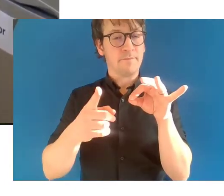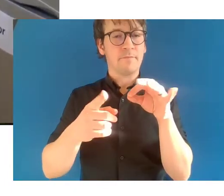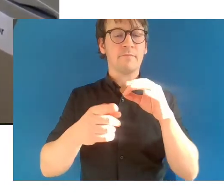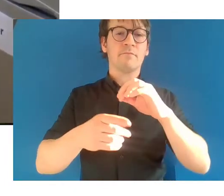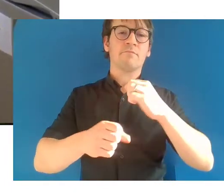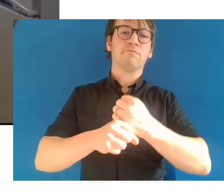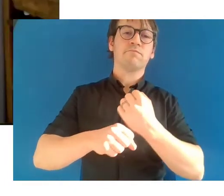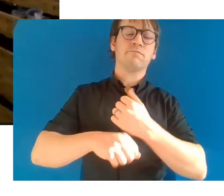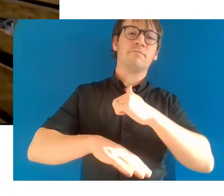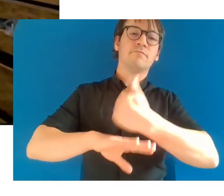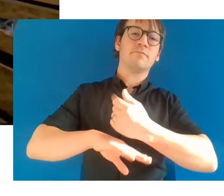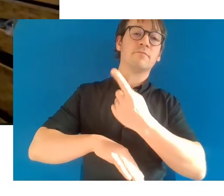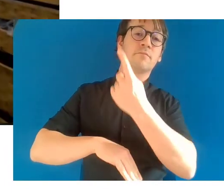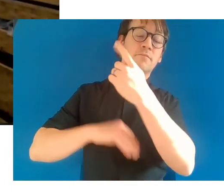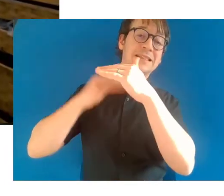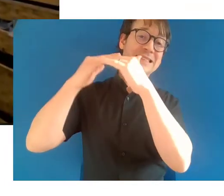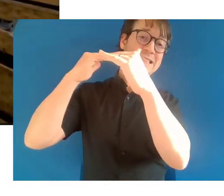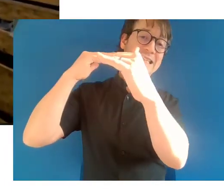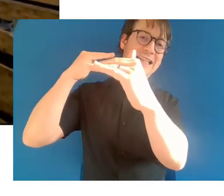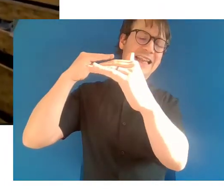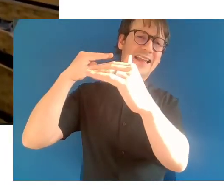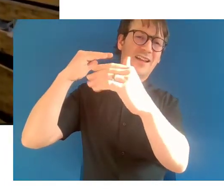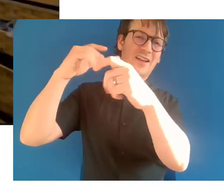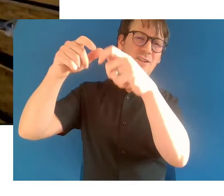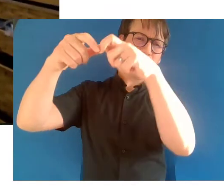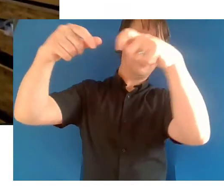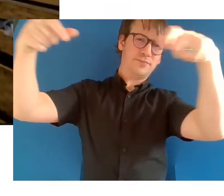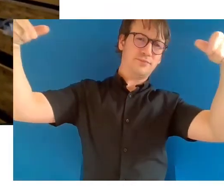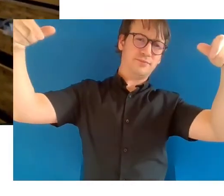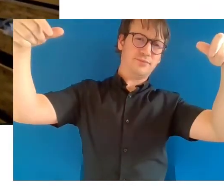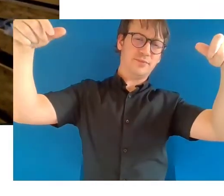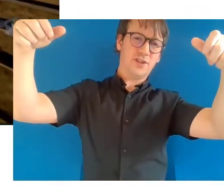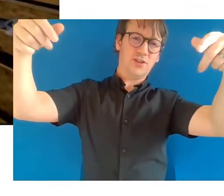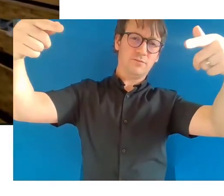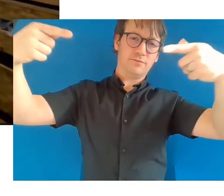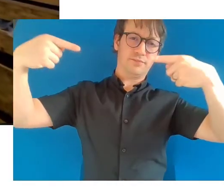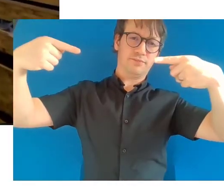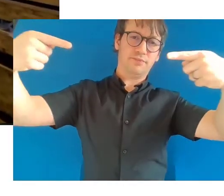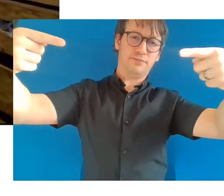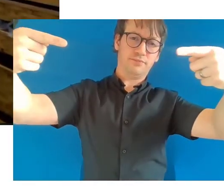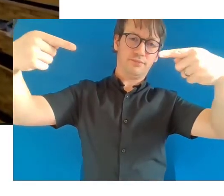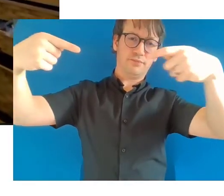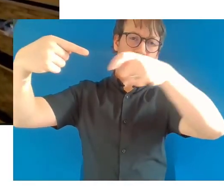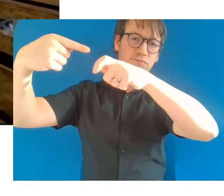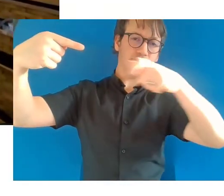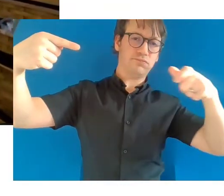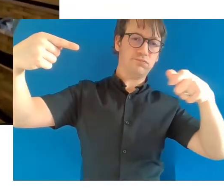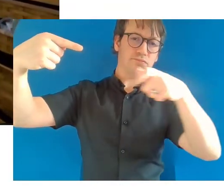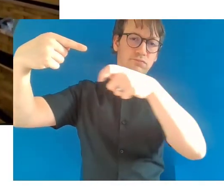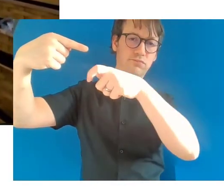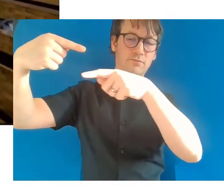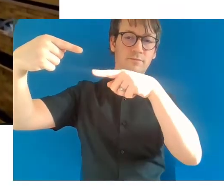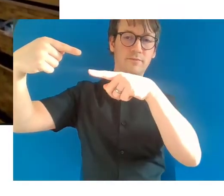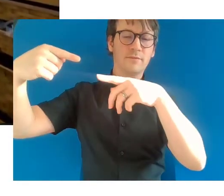Now we have suspended it from the ceiling. It is attached to a hoist track so it can move around the room.